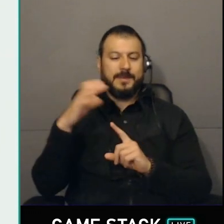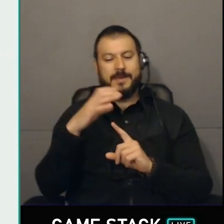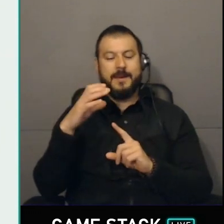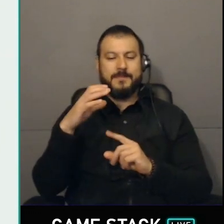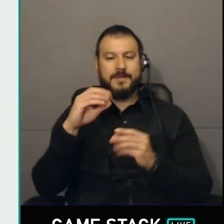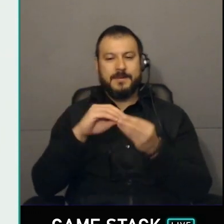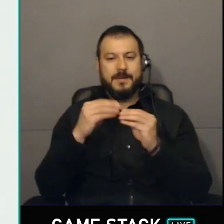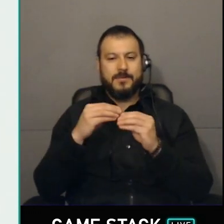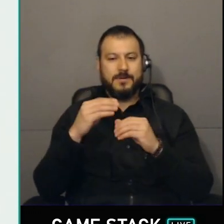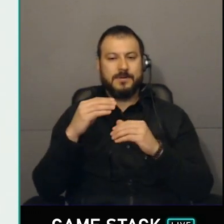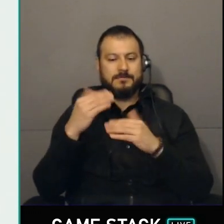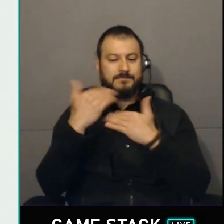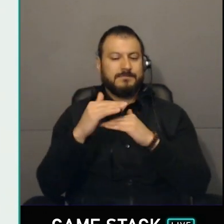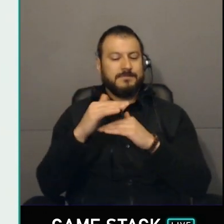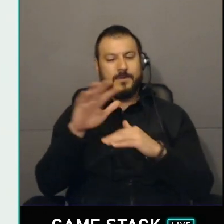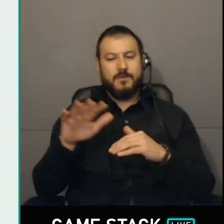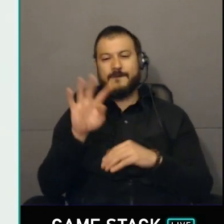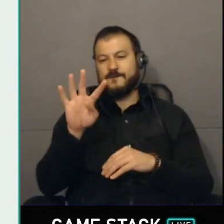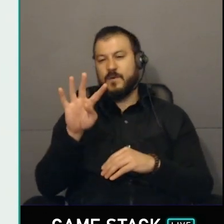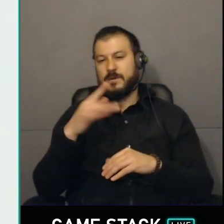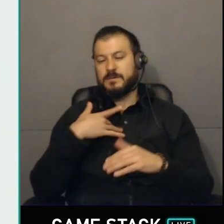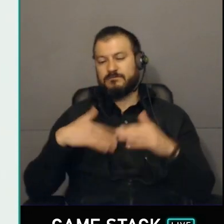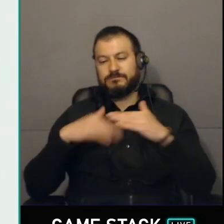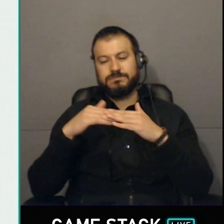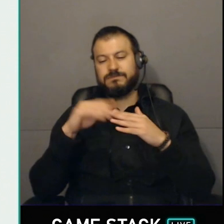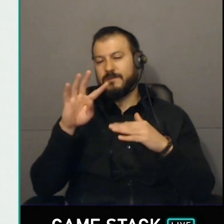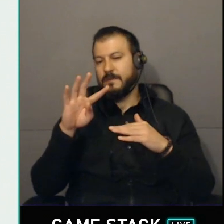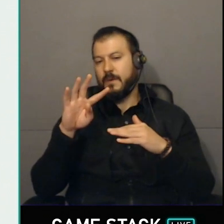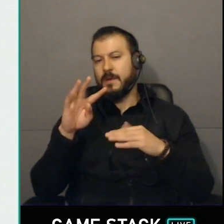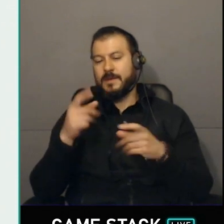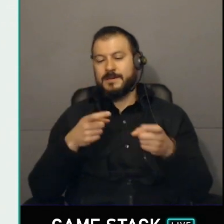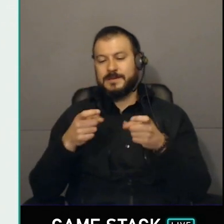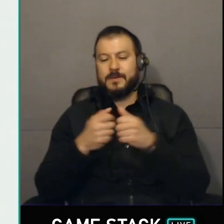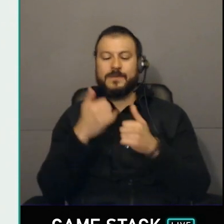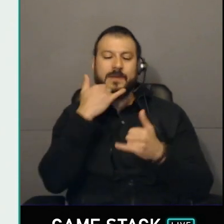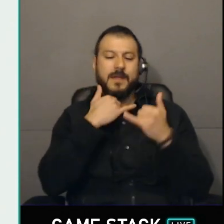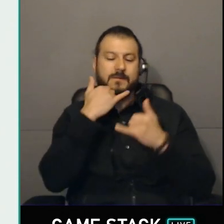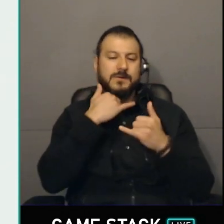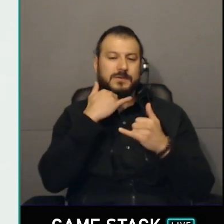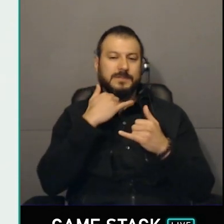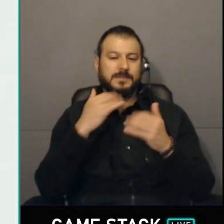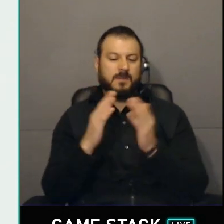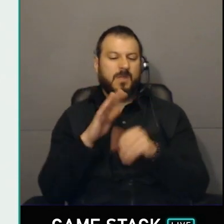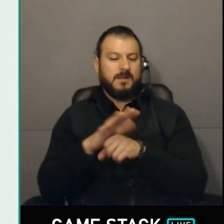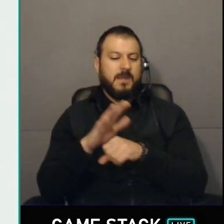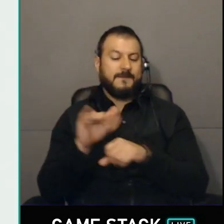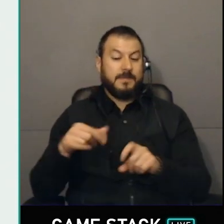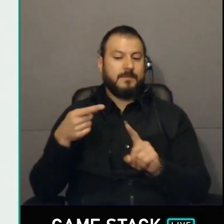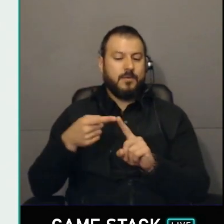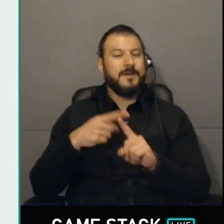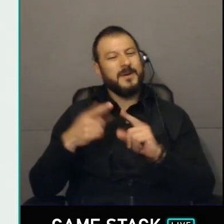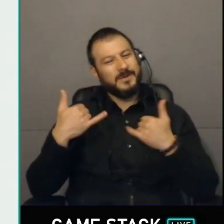and deal with the - the error is small enough at that point. But we're still introducing small errors. We're introducing them from